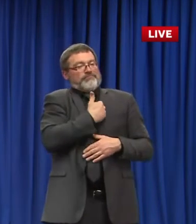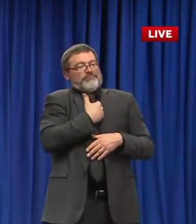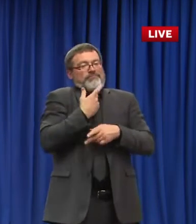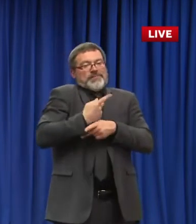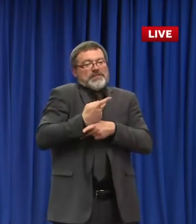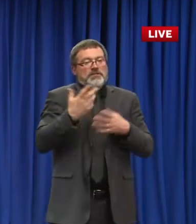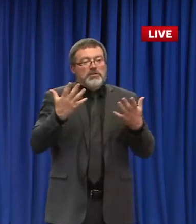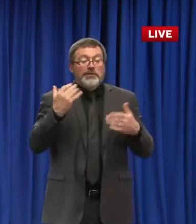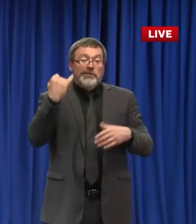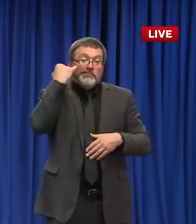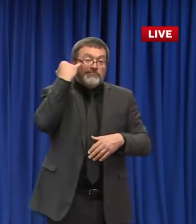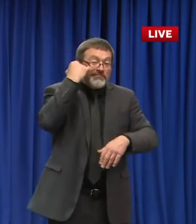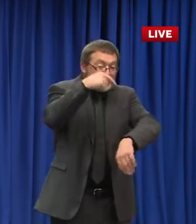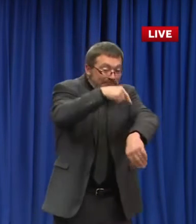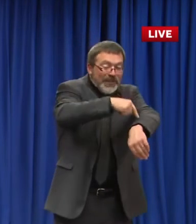WITHIN THE PERSONAL CARE INDUSTRIES.